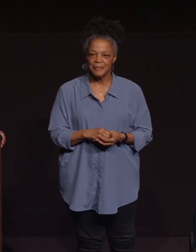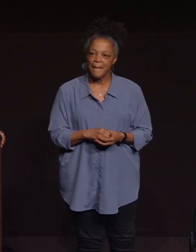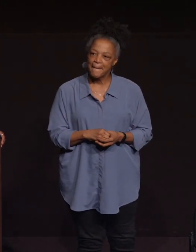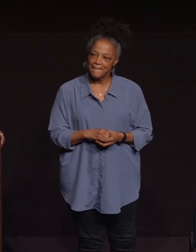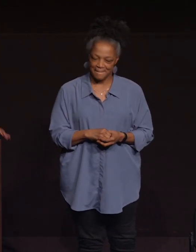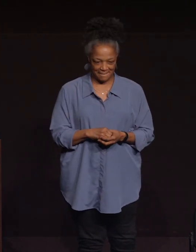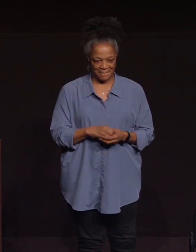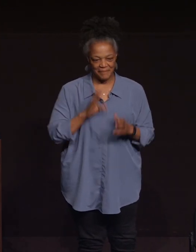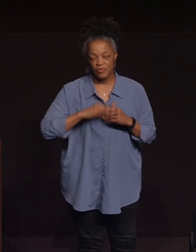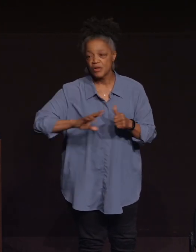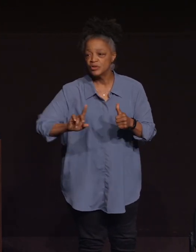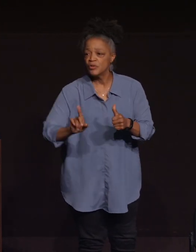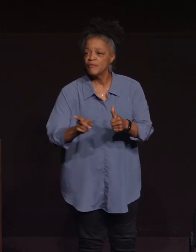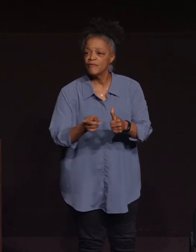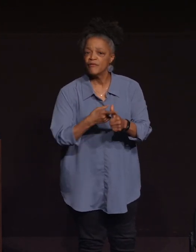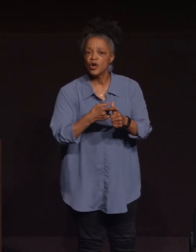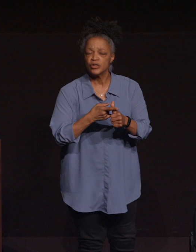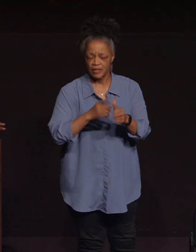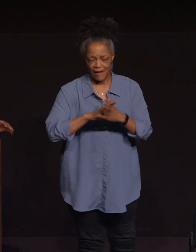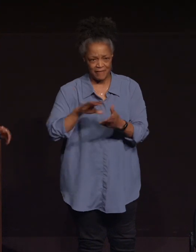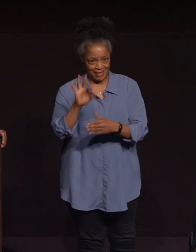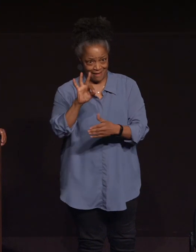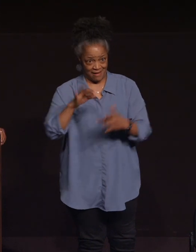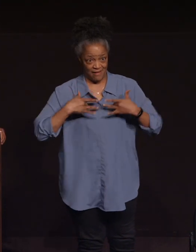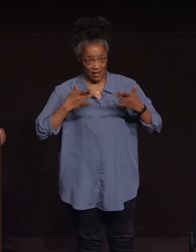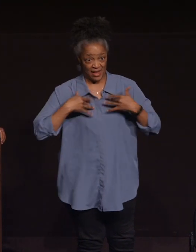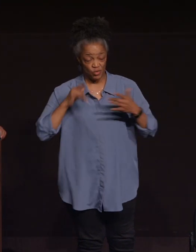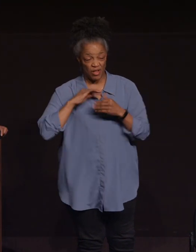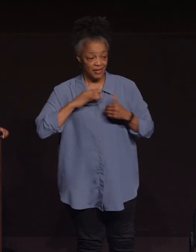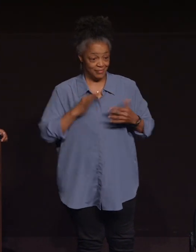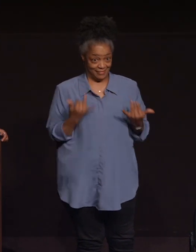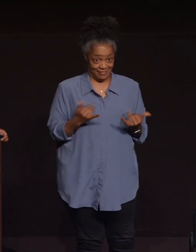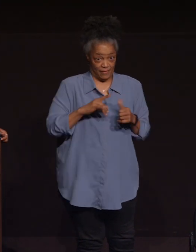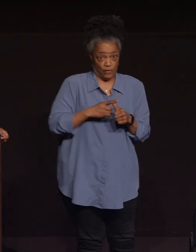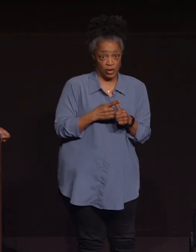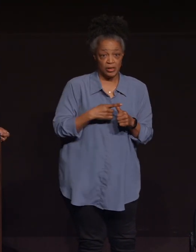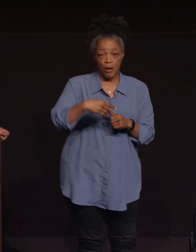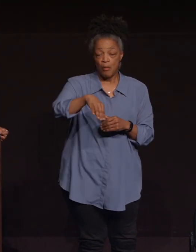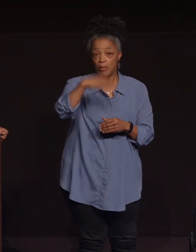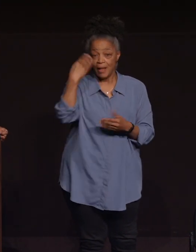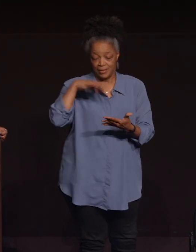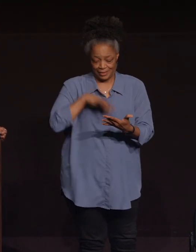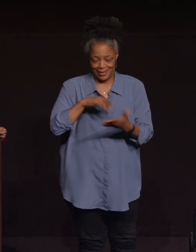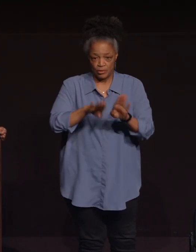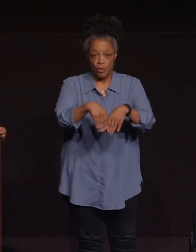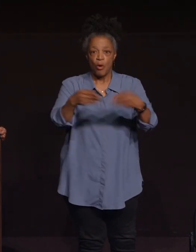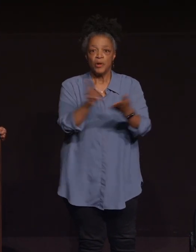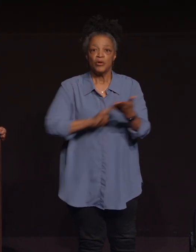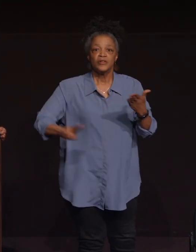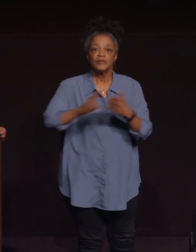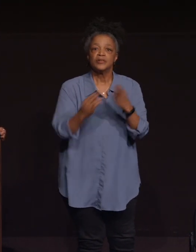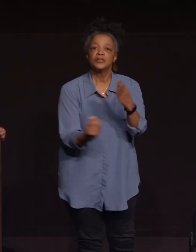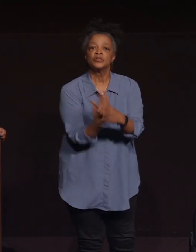is the first of nine events in our Black Studies Open University spring series.